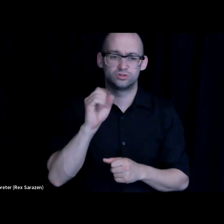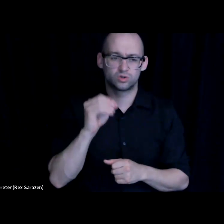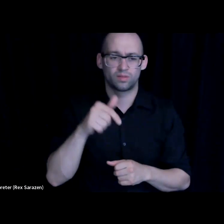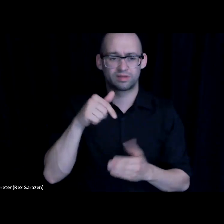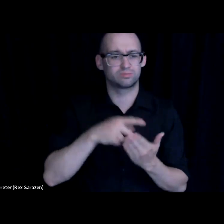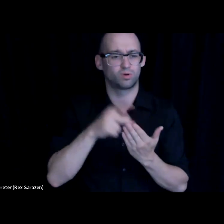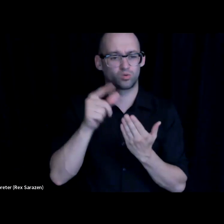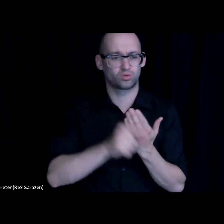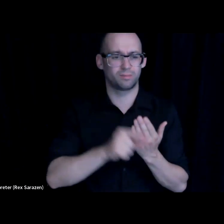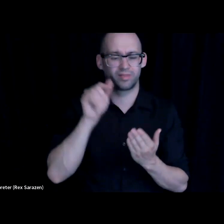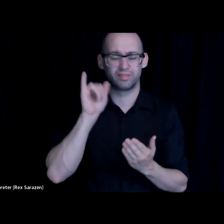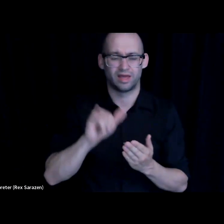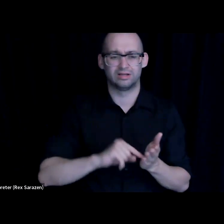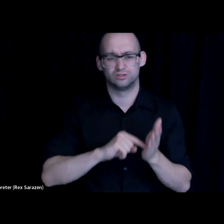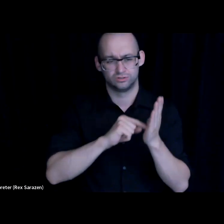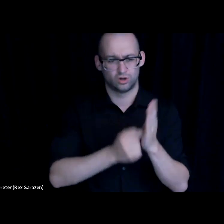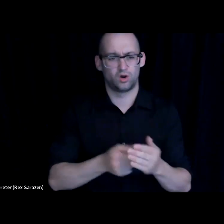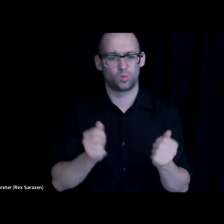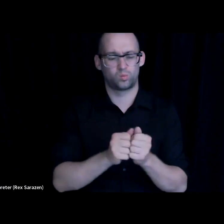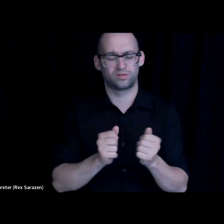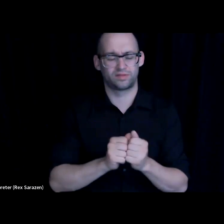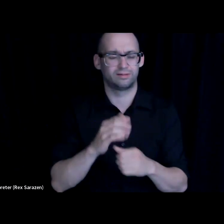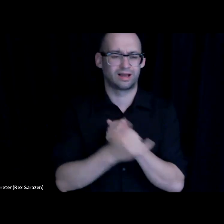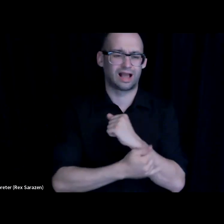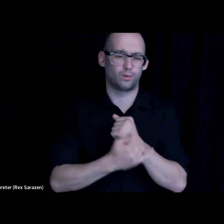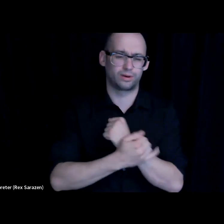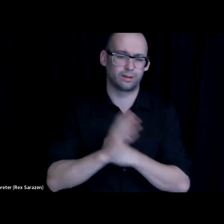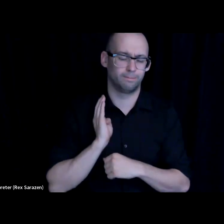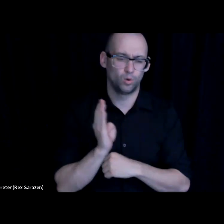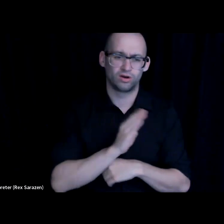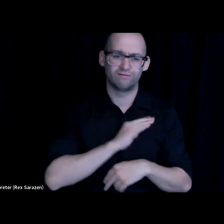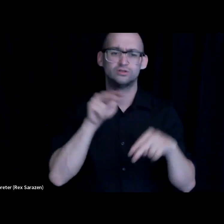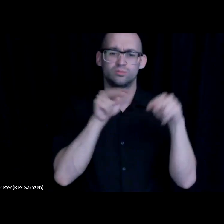that we initiated with our County Board of Supervisors. Our school districts were struggling